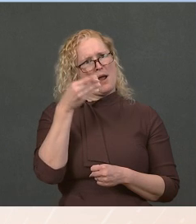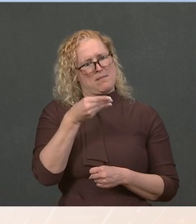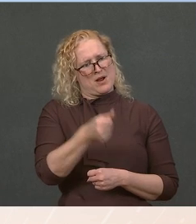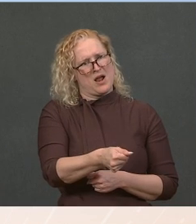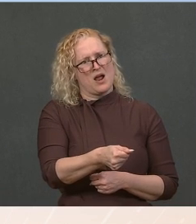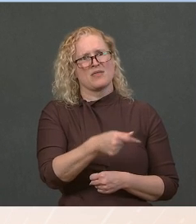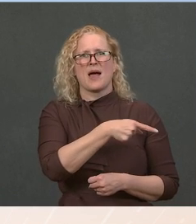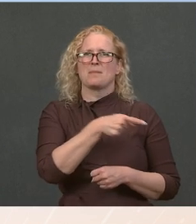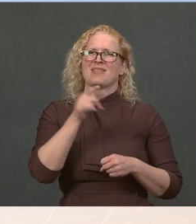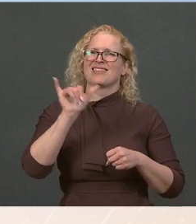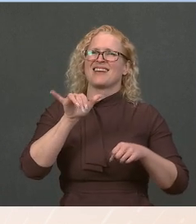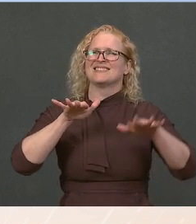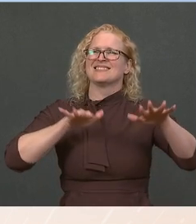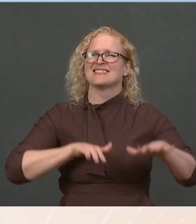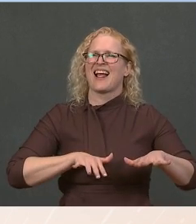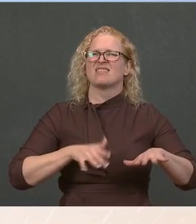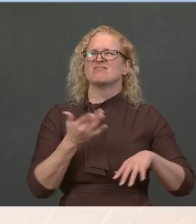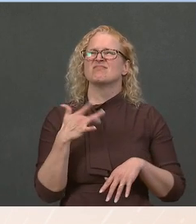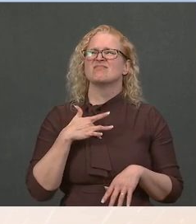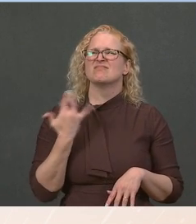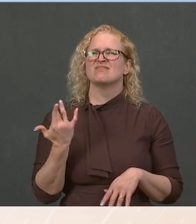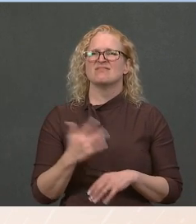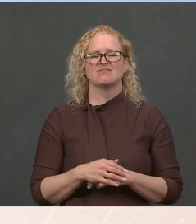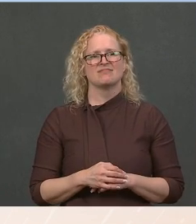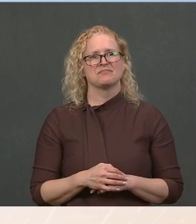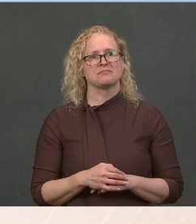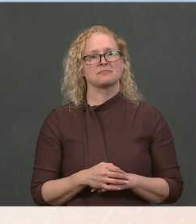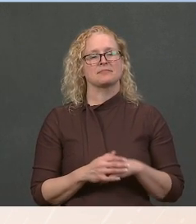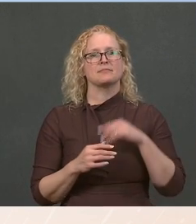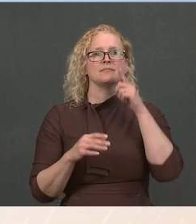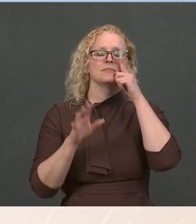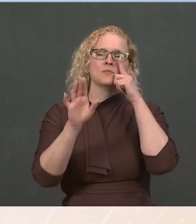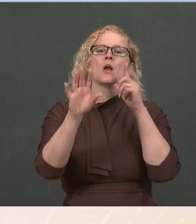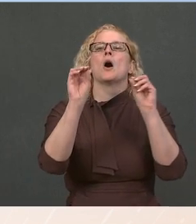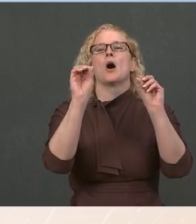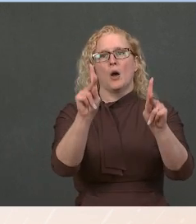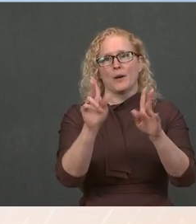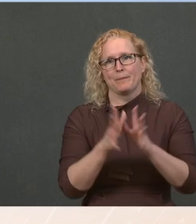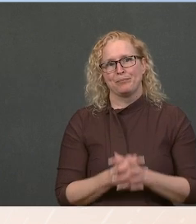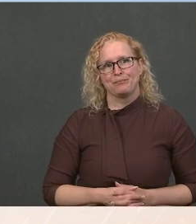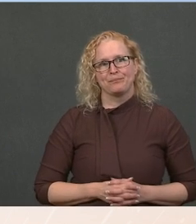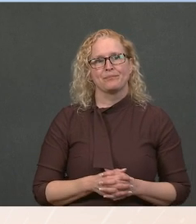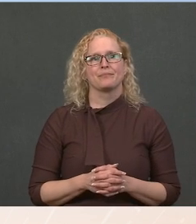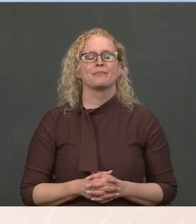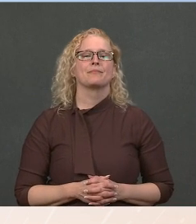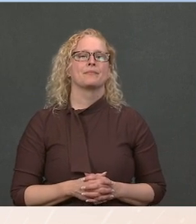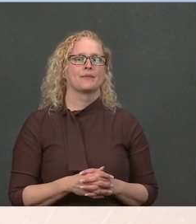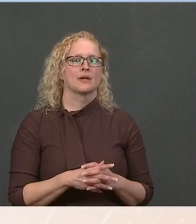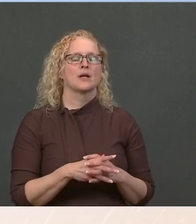because you asked him a question and he answered it directly. But anything about the process, again, anything about the specifics or the particulars,